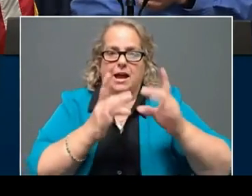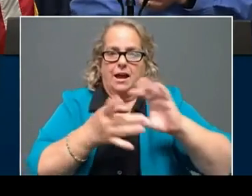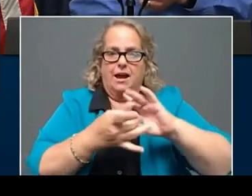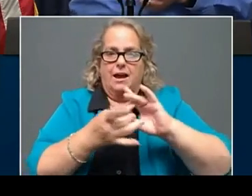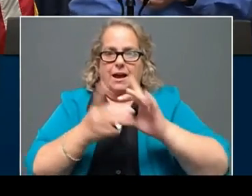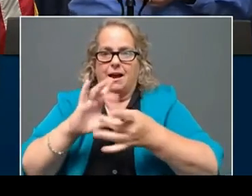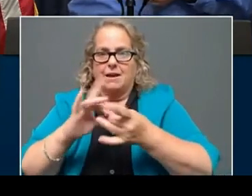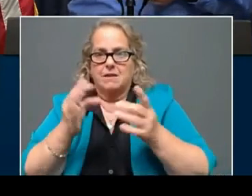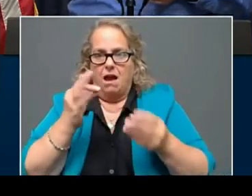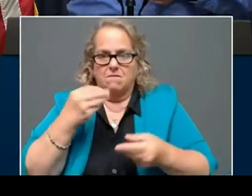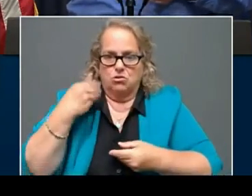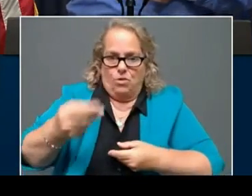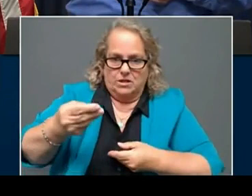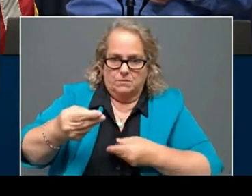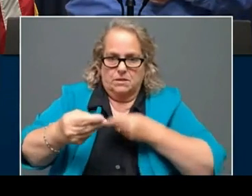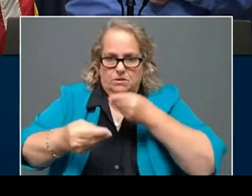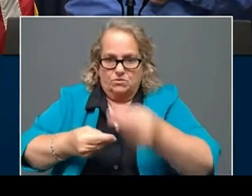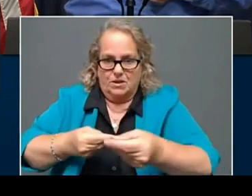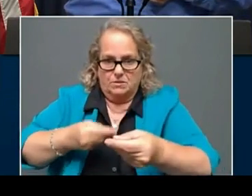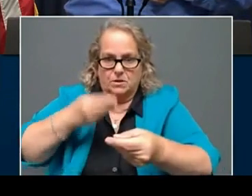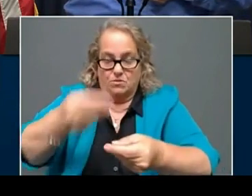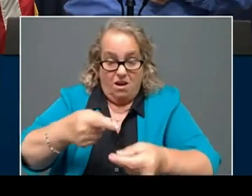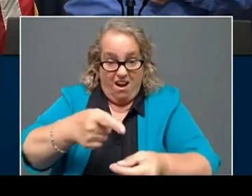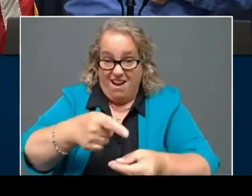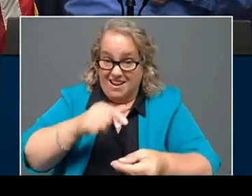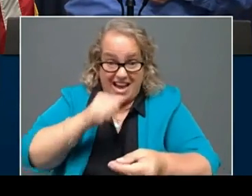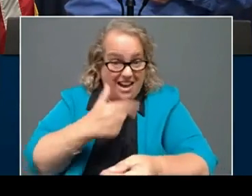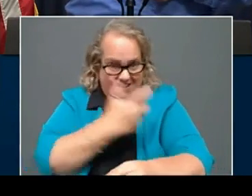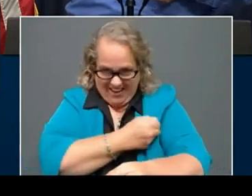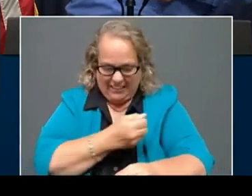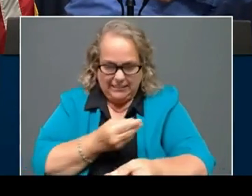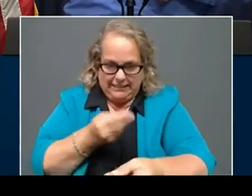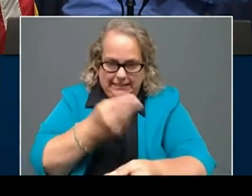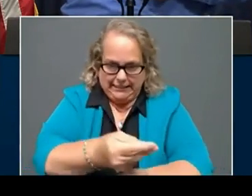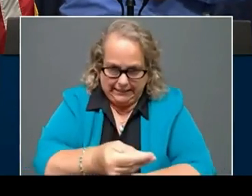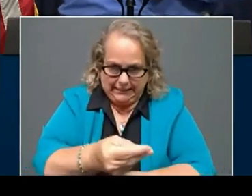viral load in the first person who was vaccinated and he became infected